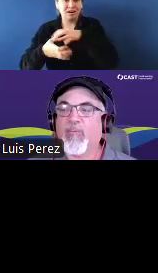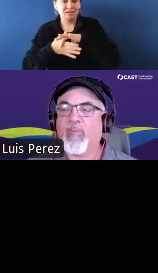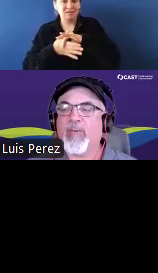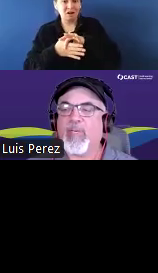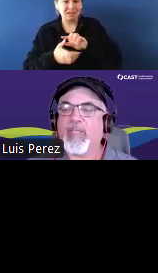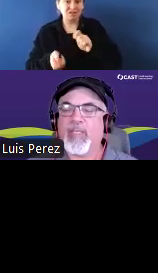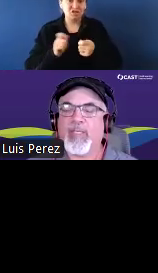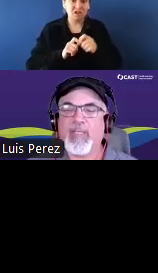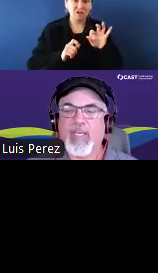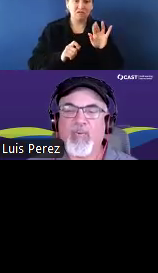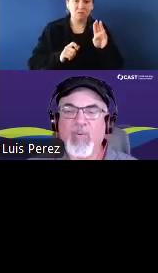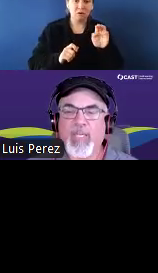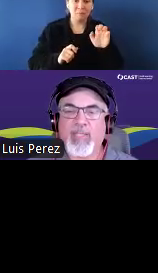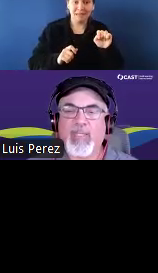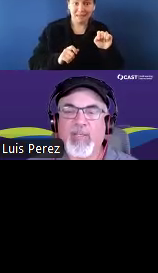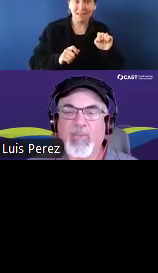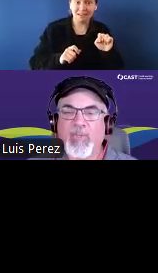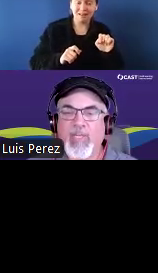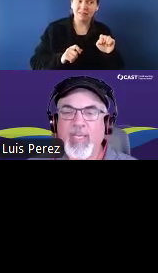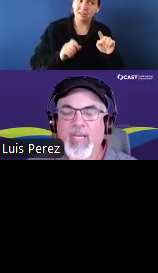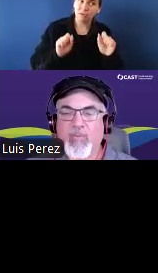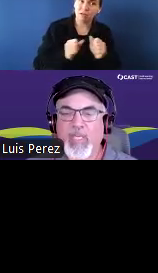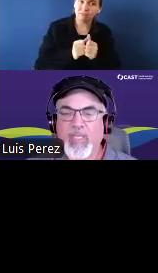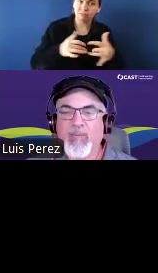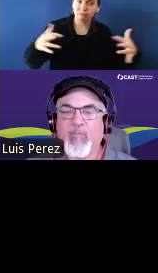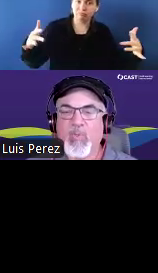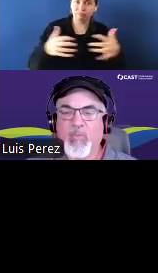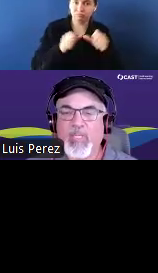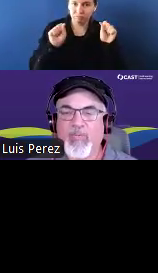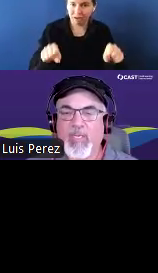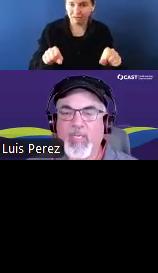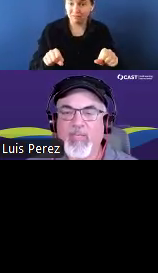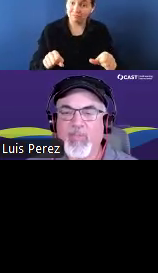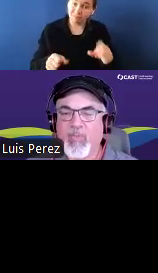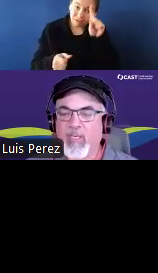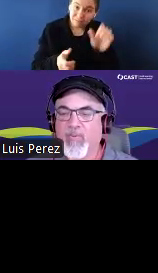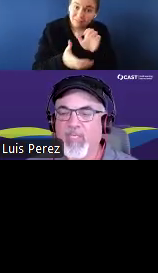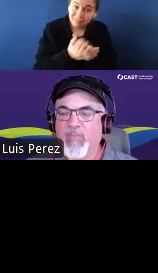format of content in a way that's scalable. I really do believe that it gives UDL wings